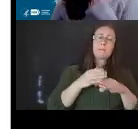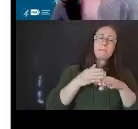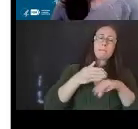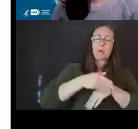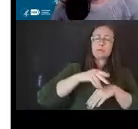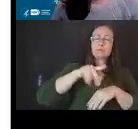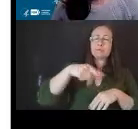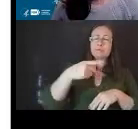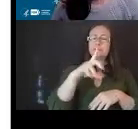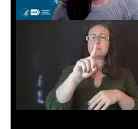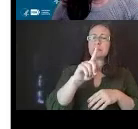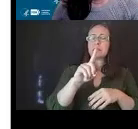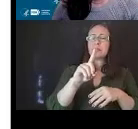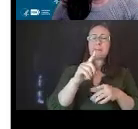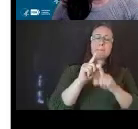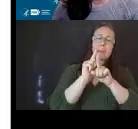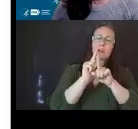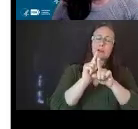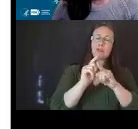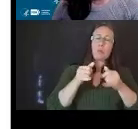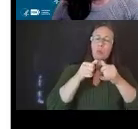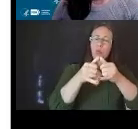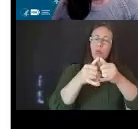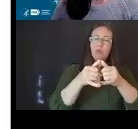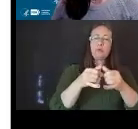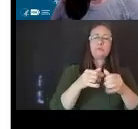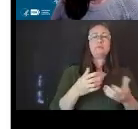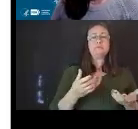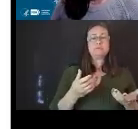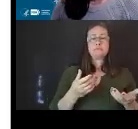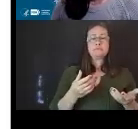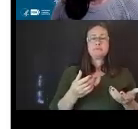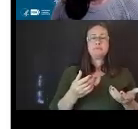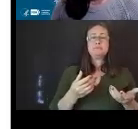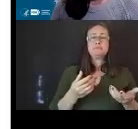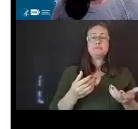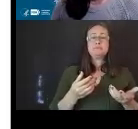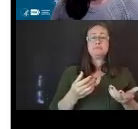for preliminary data, for another grant application?